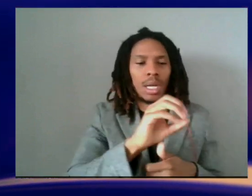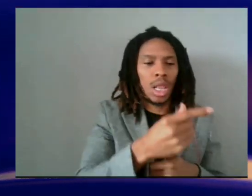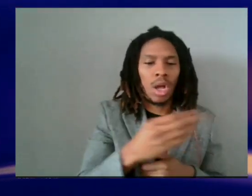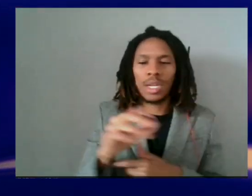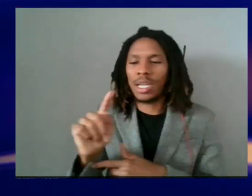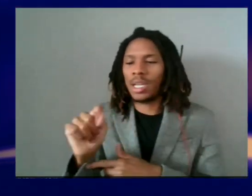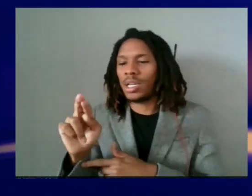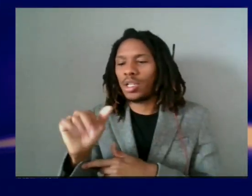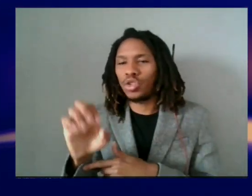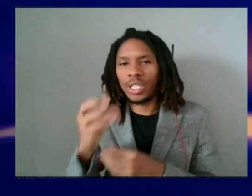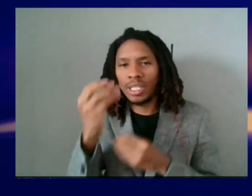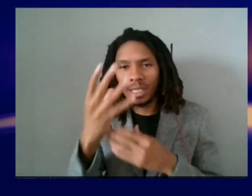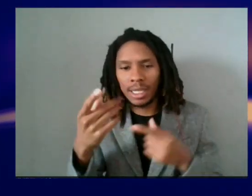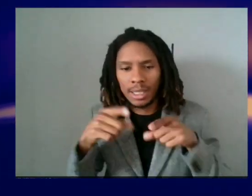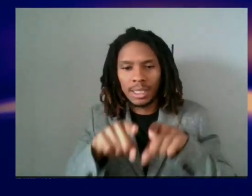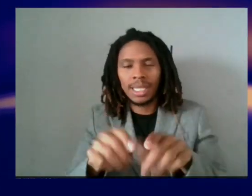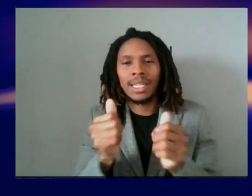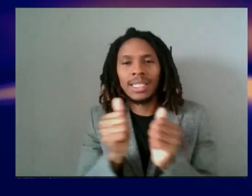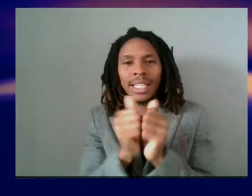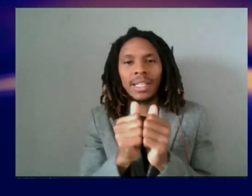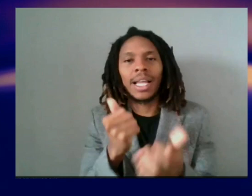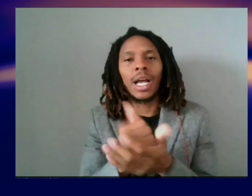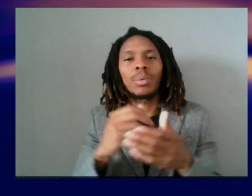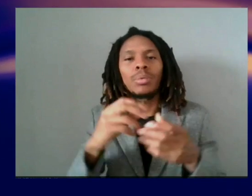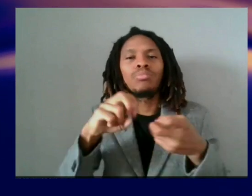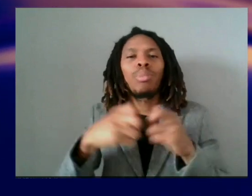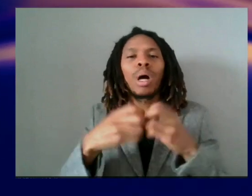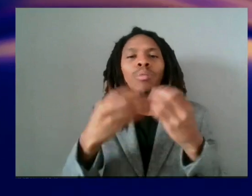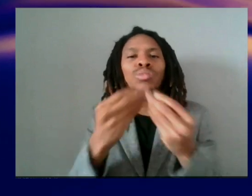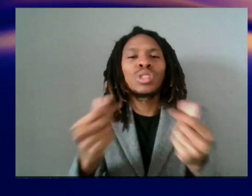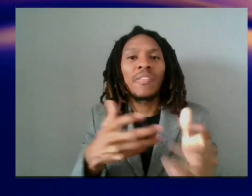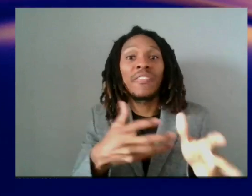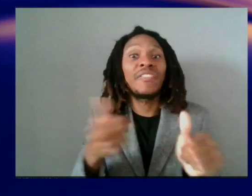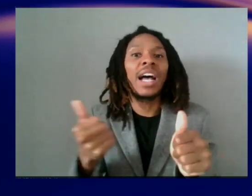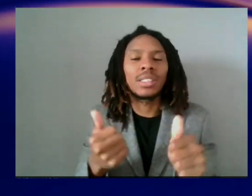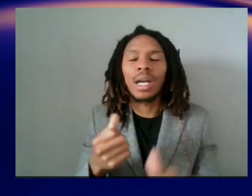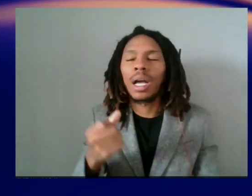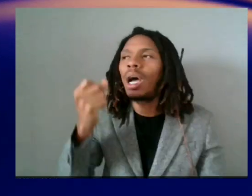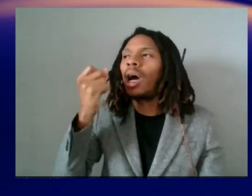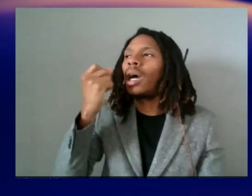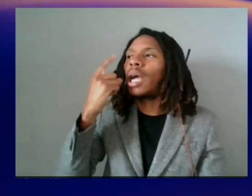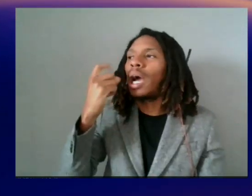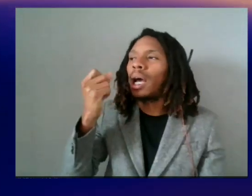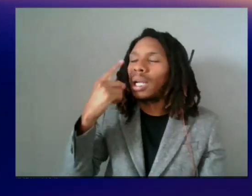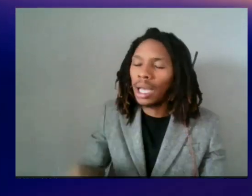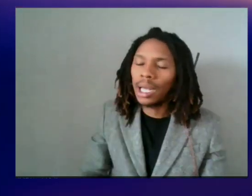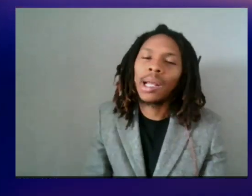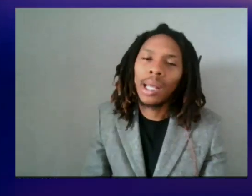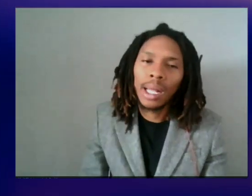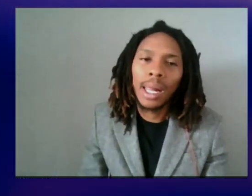to help you really troubleshoot problems faster. [Kyle] Got it, Got it. Okay, yeah, I think that means that